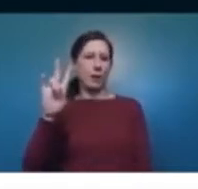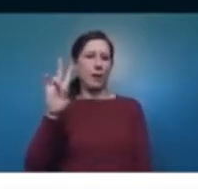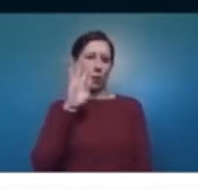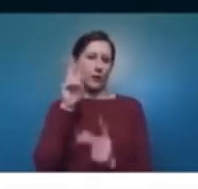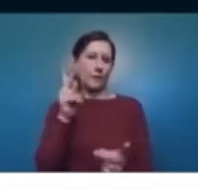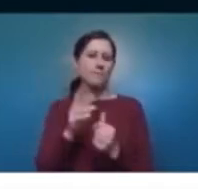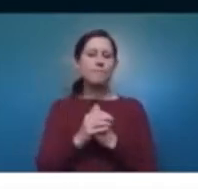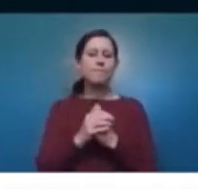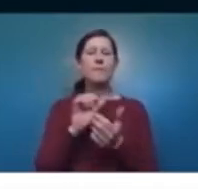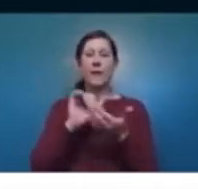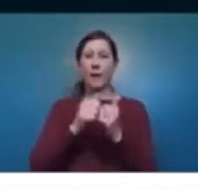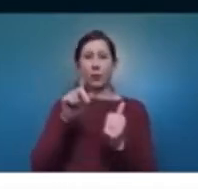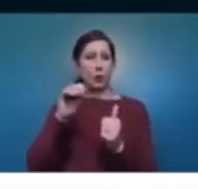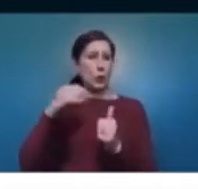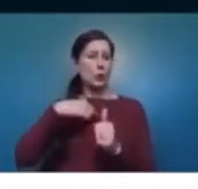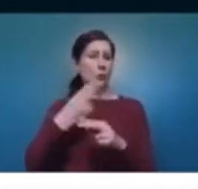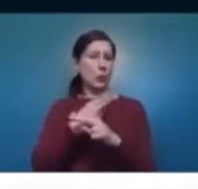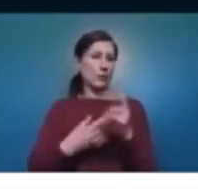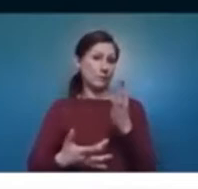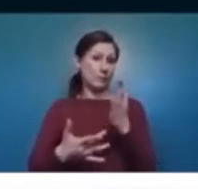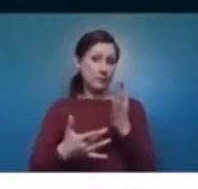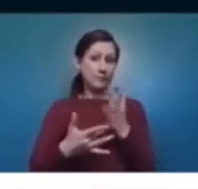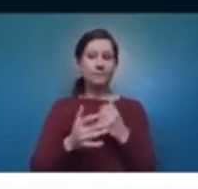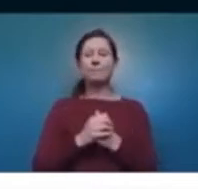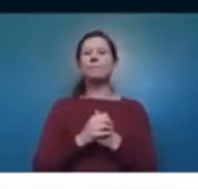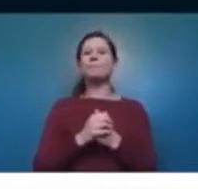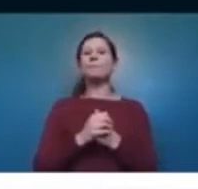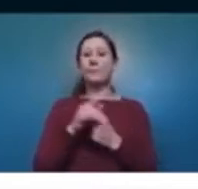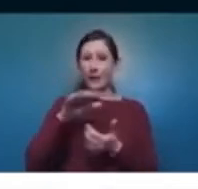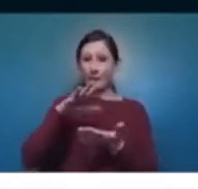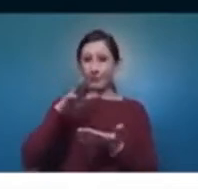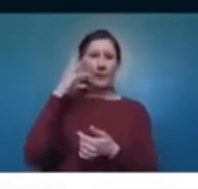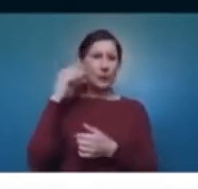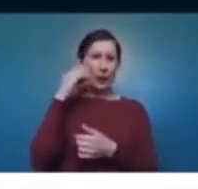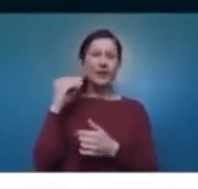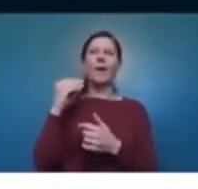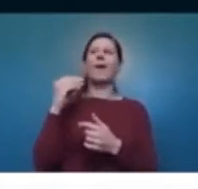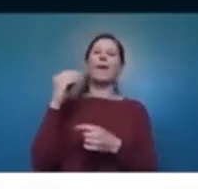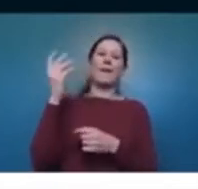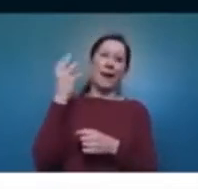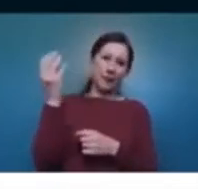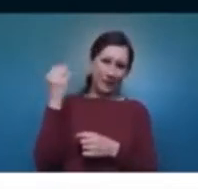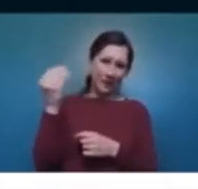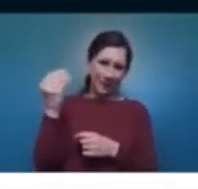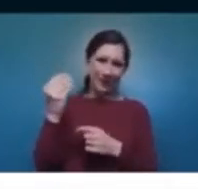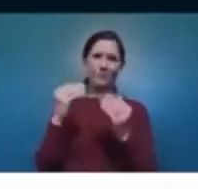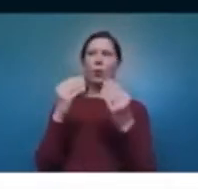And so that's how the Zoo is using technology to take the experience outside of the normal parameters while we are